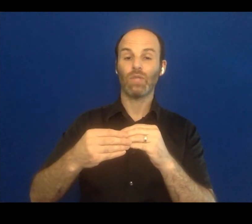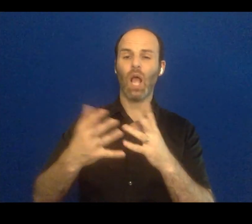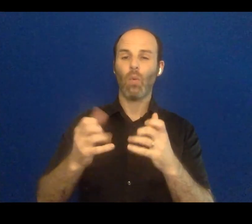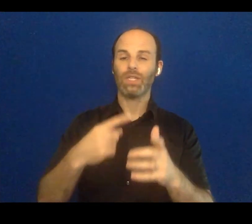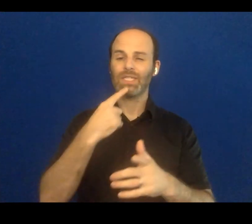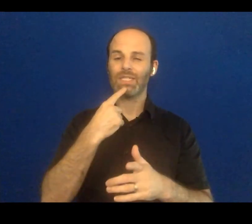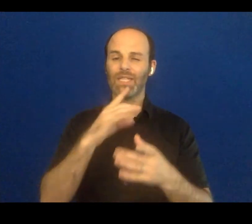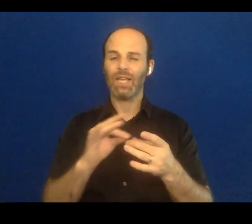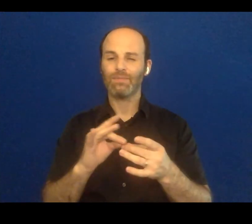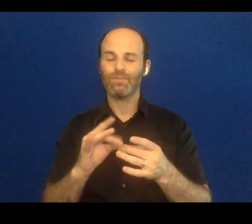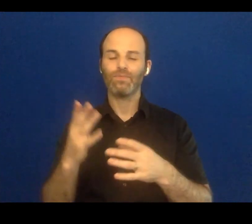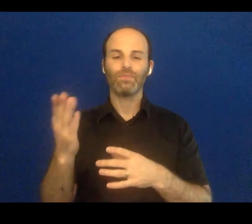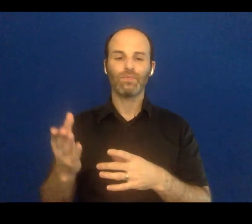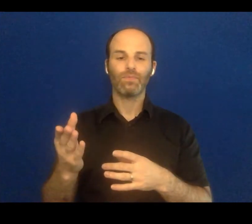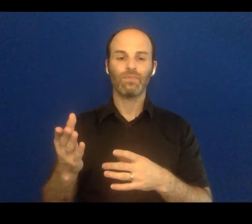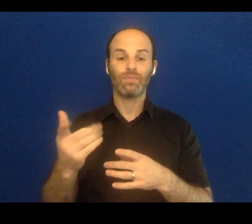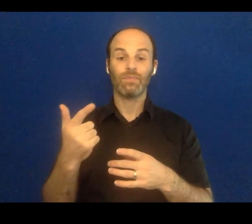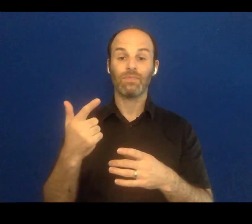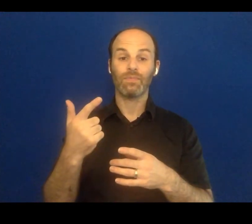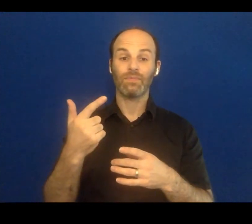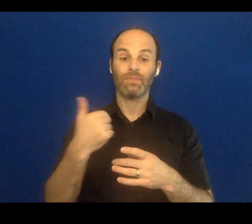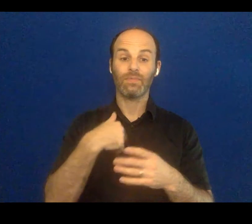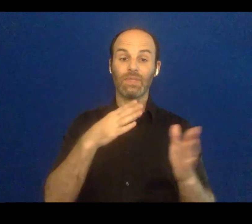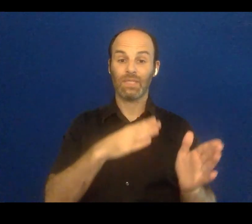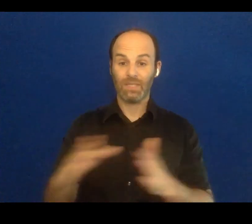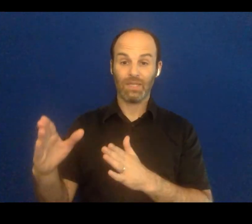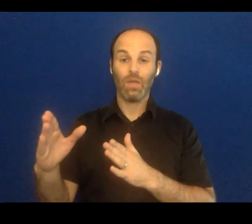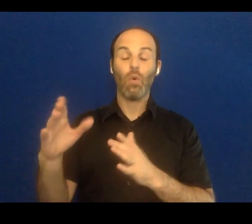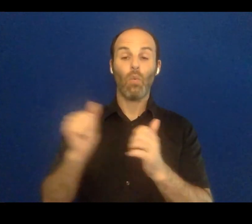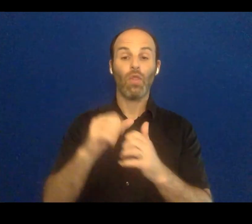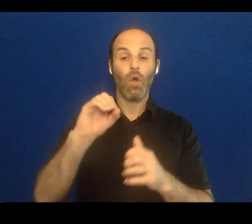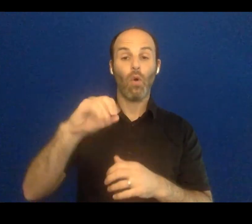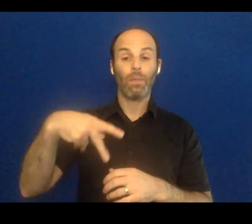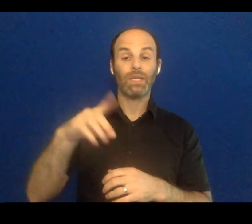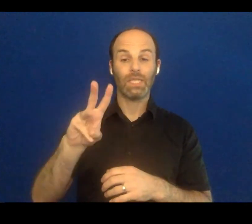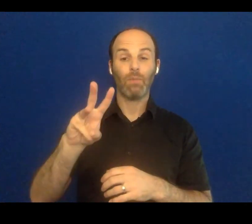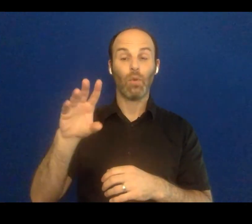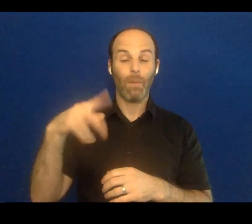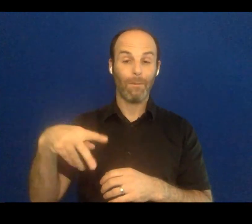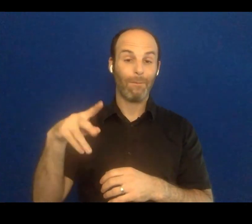SOMETHING ABOUT I HAVE A PLAN